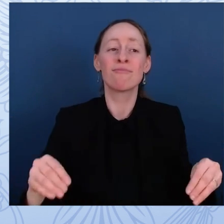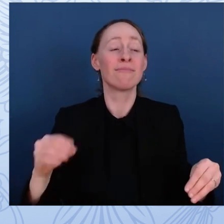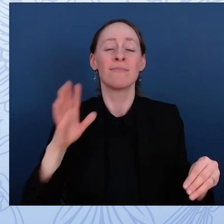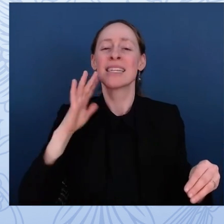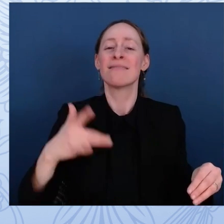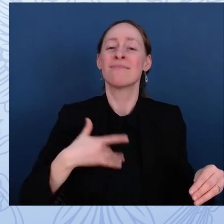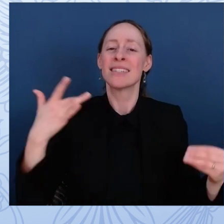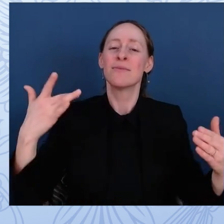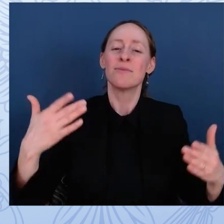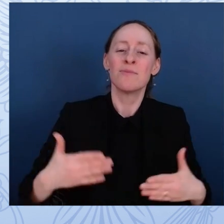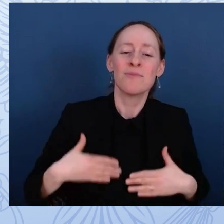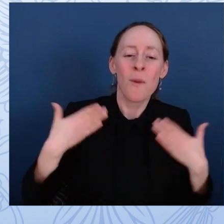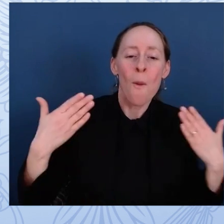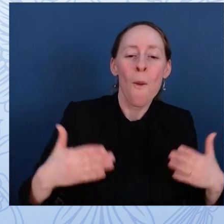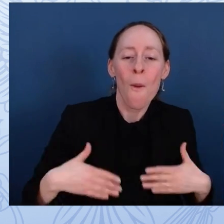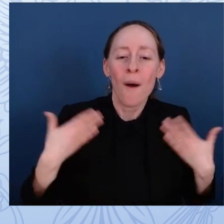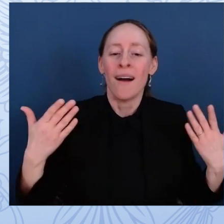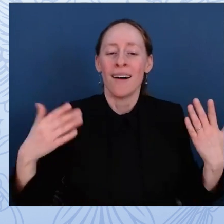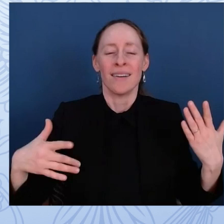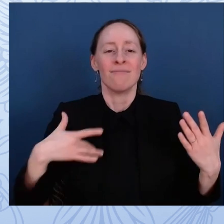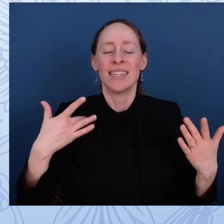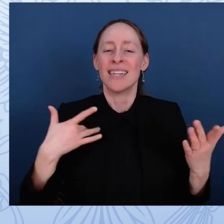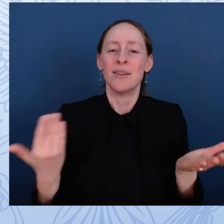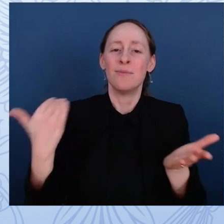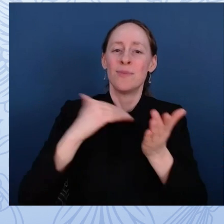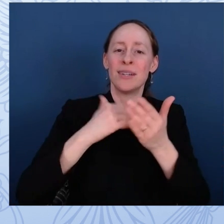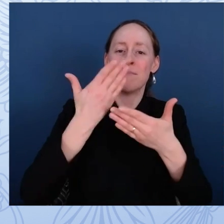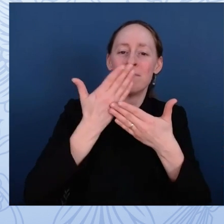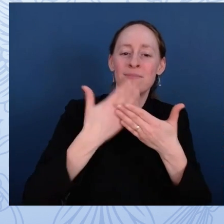glass and silk butterflies from both our countries